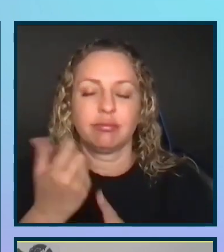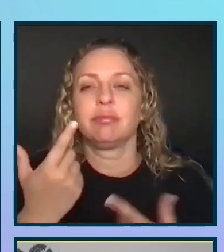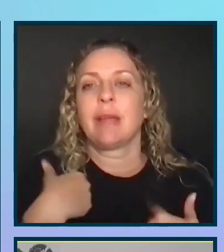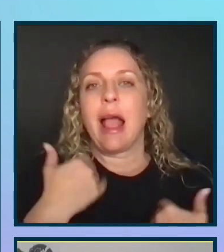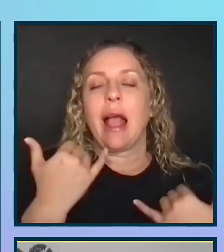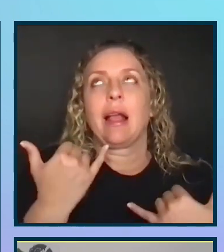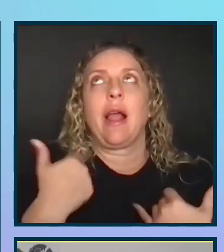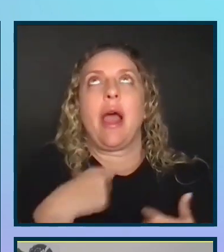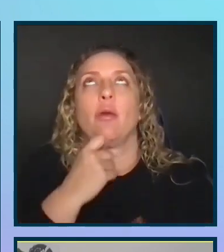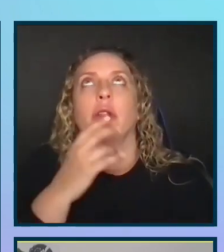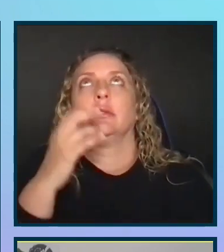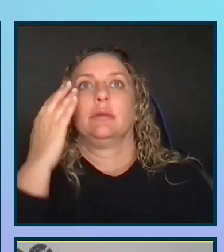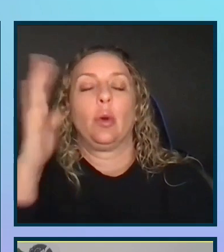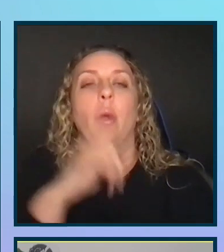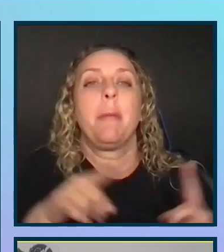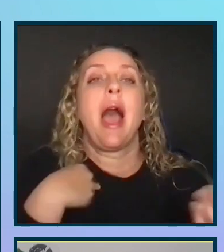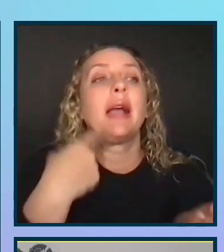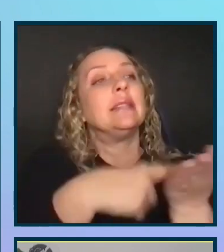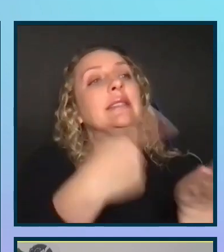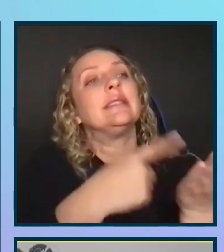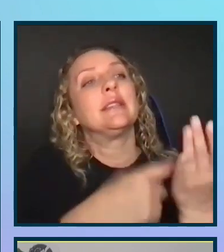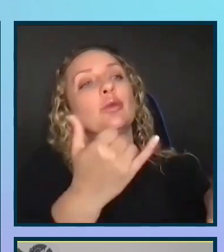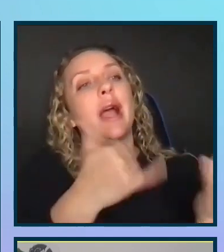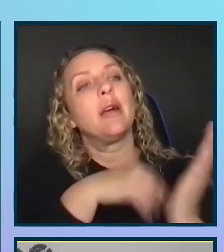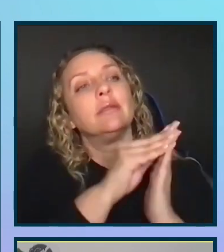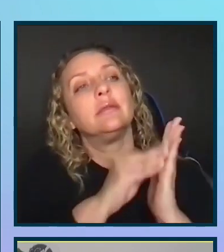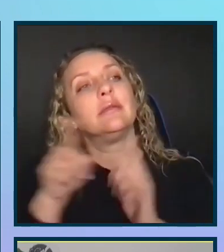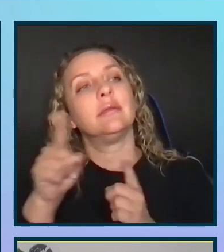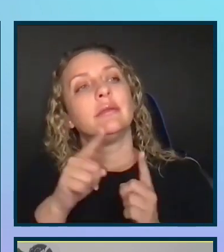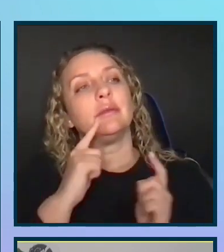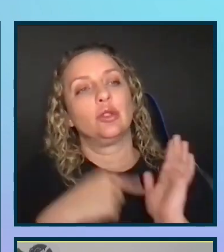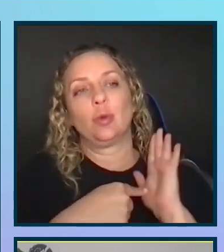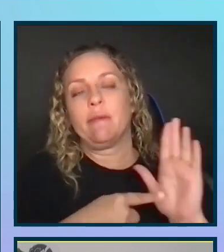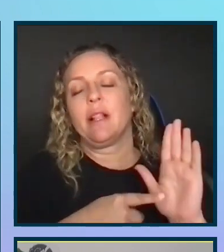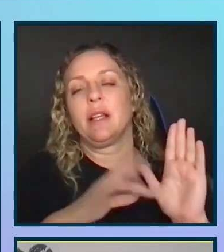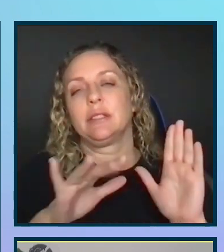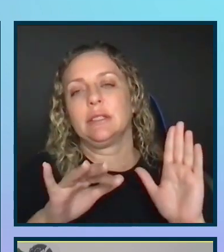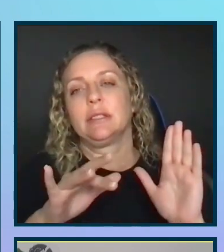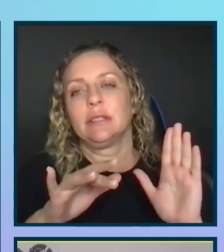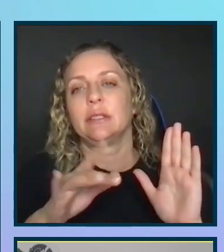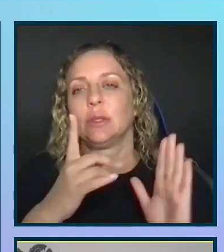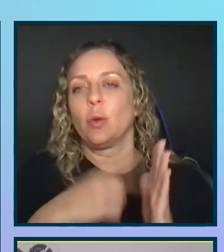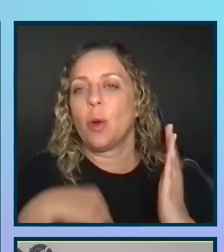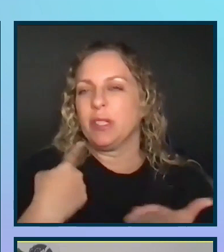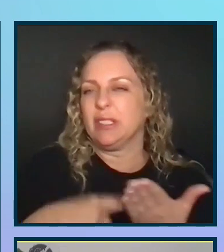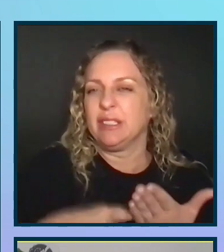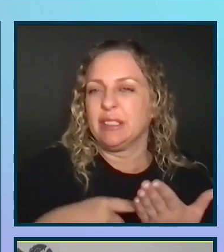but I could also discuss with them and then I could update this documentation to reflect what we discussed for the implementation.